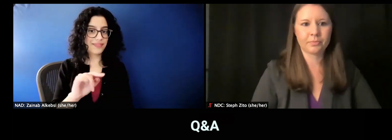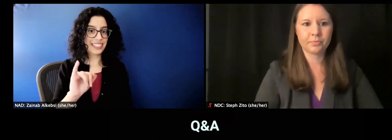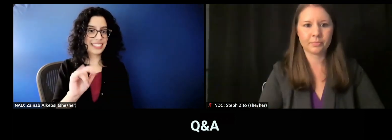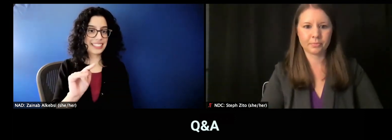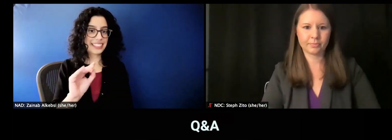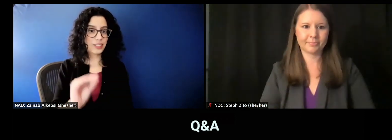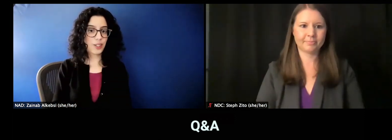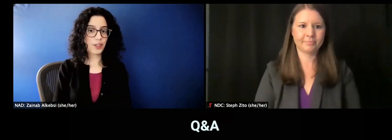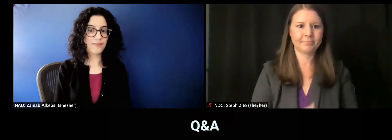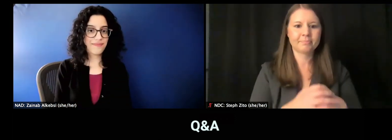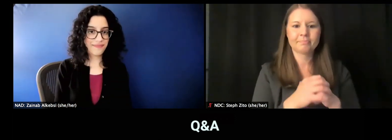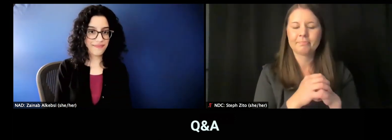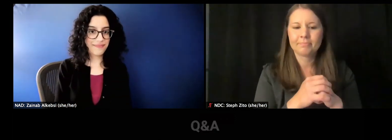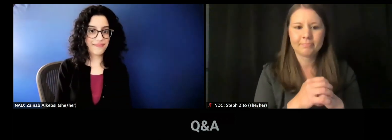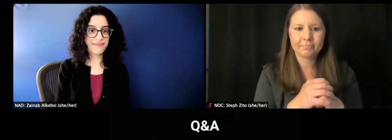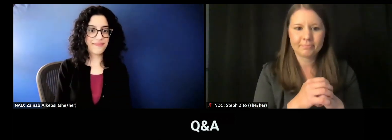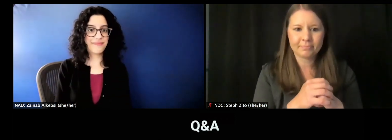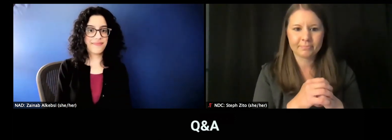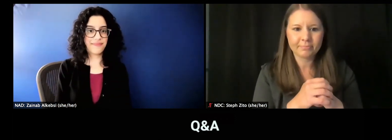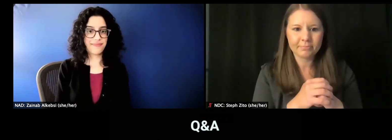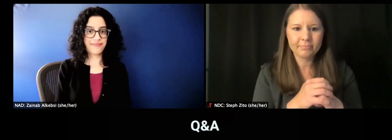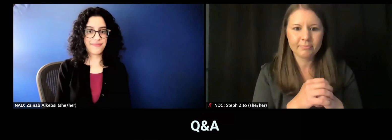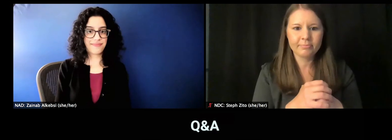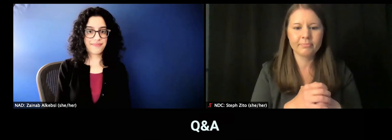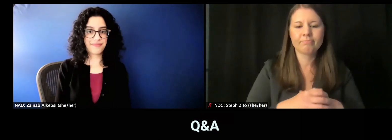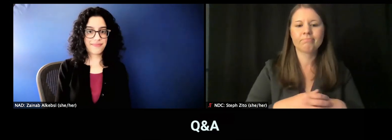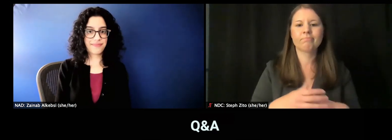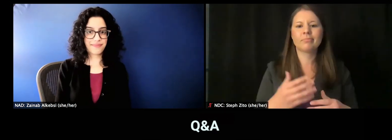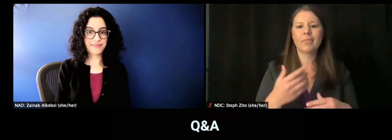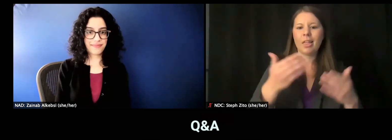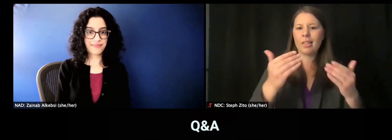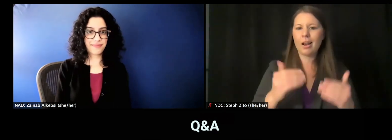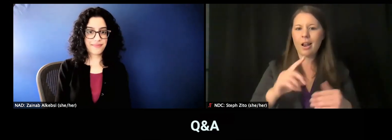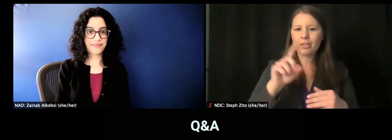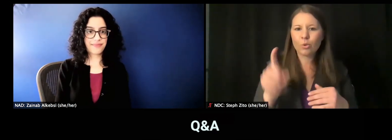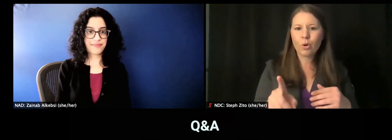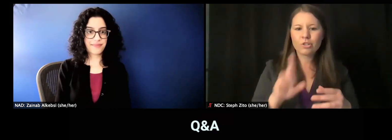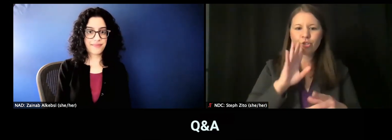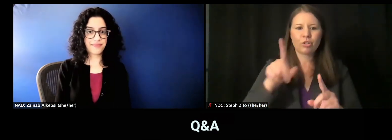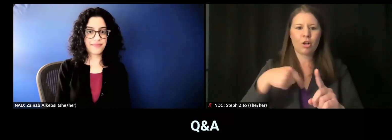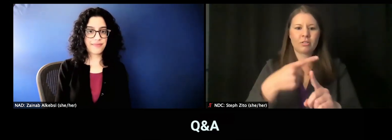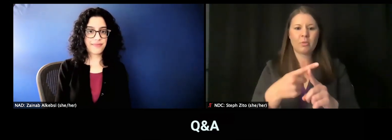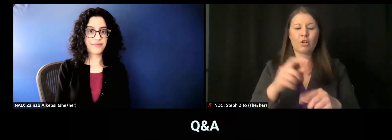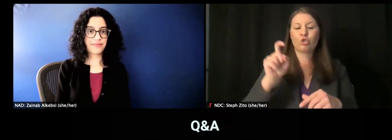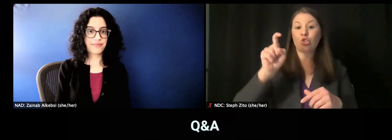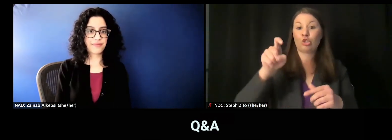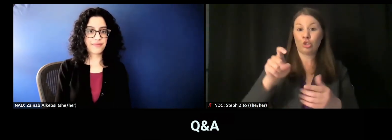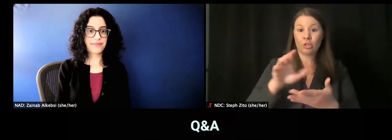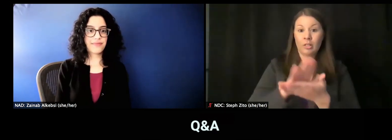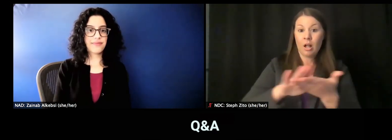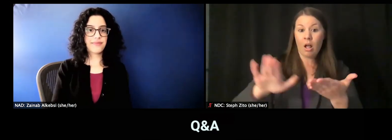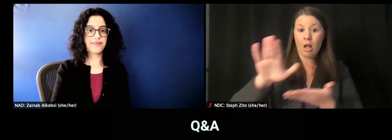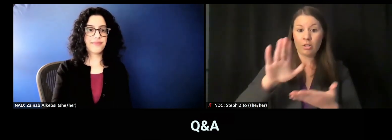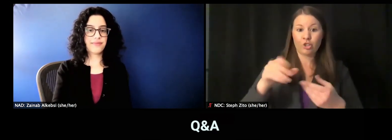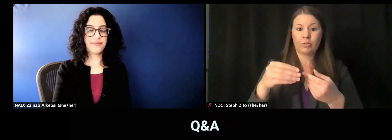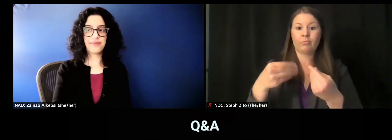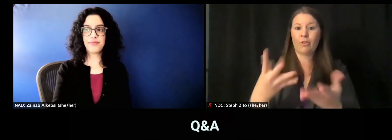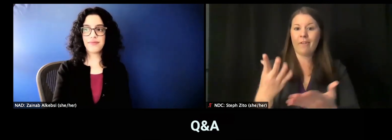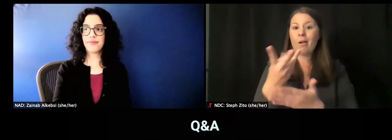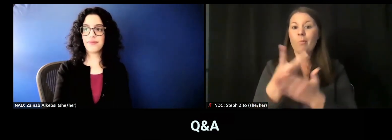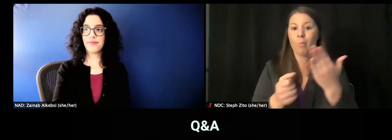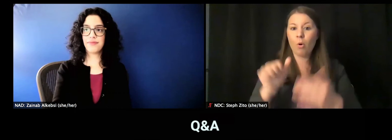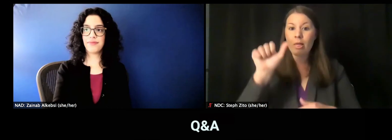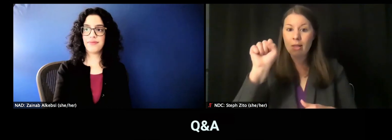The next question asks if colleges should provide